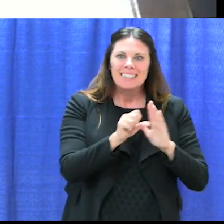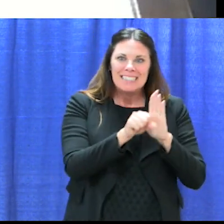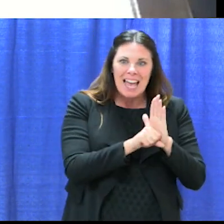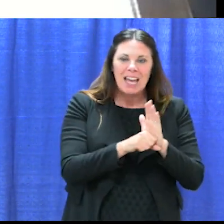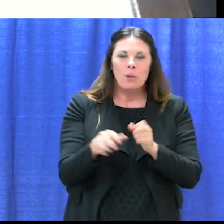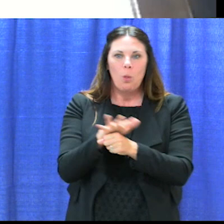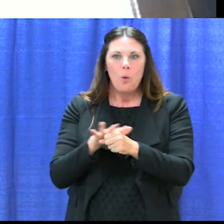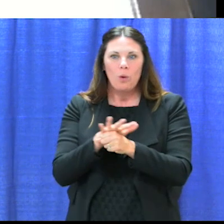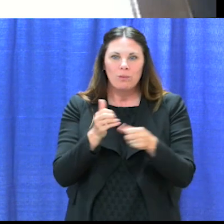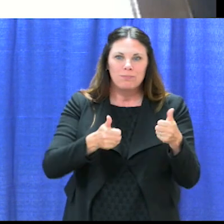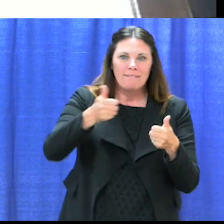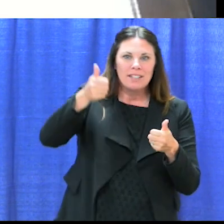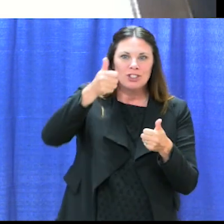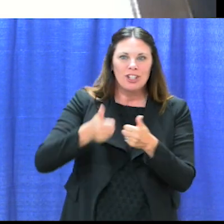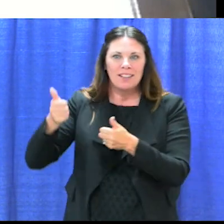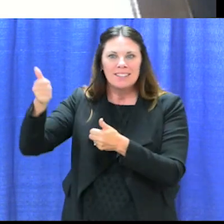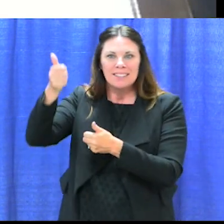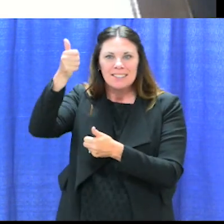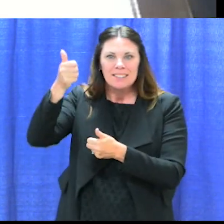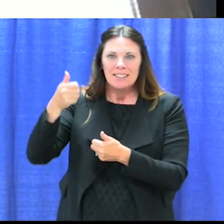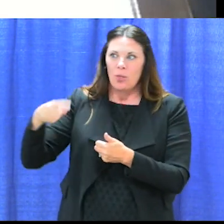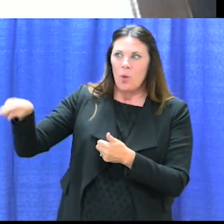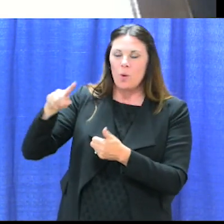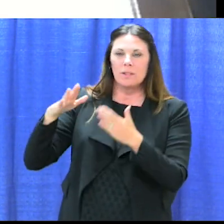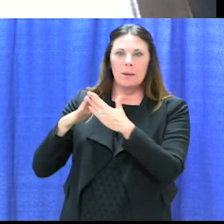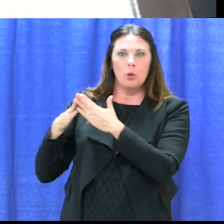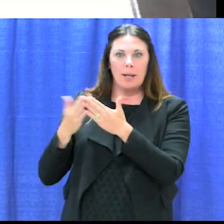And to educate the community partners that we have.